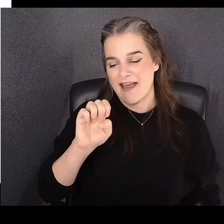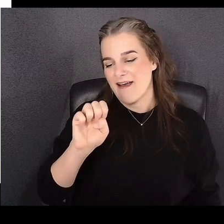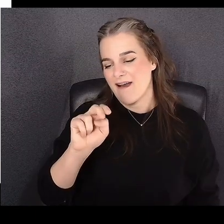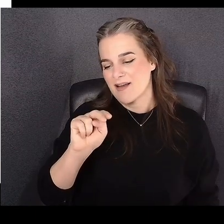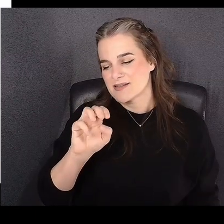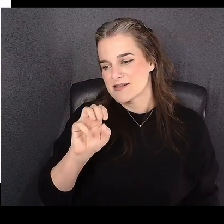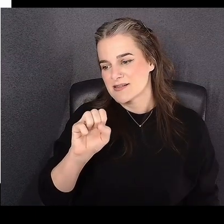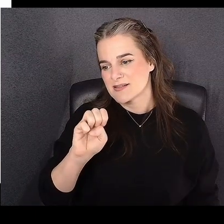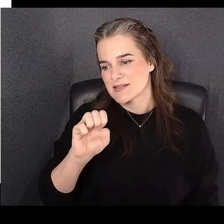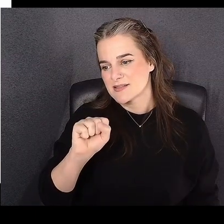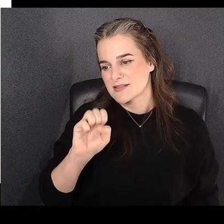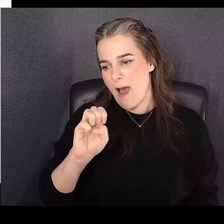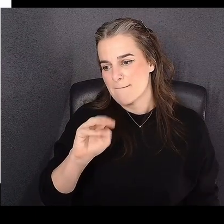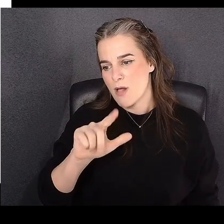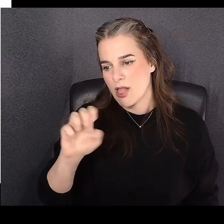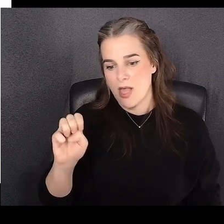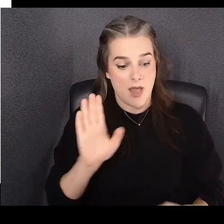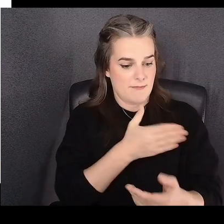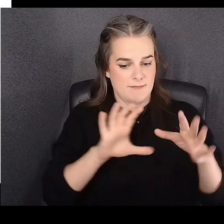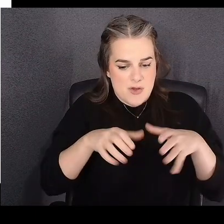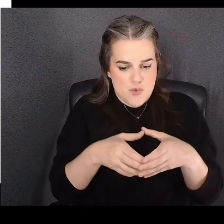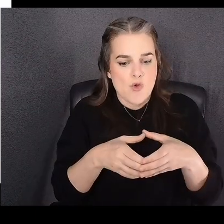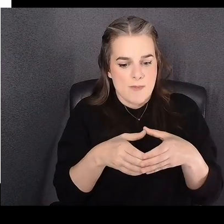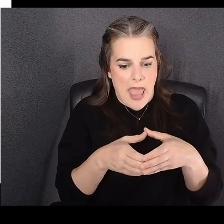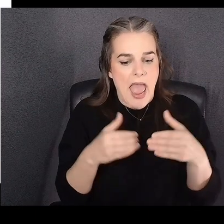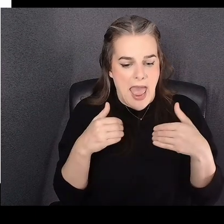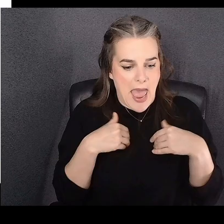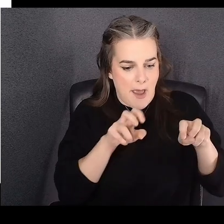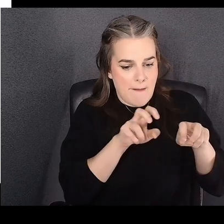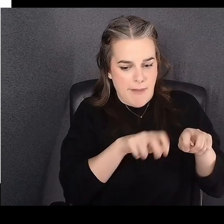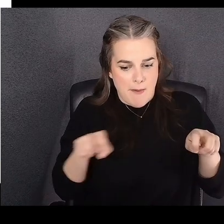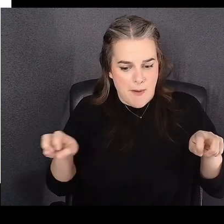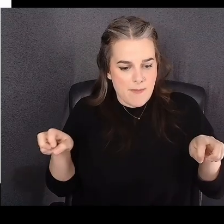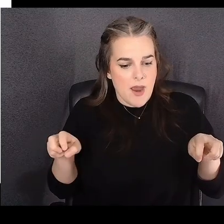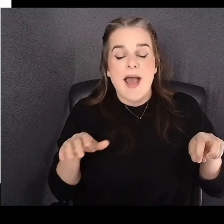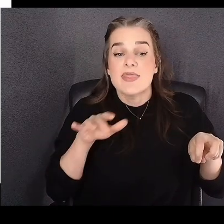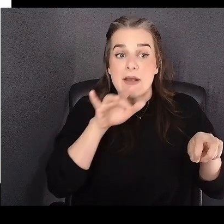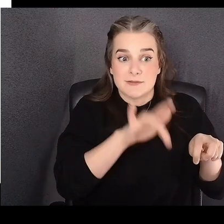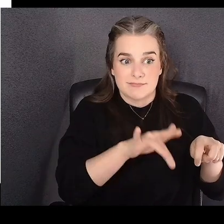to engage by pressing a switch to play a certain note.